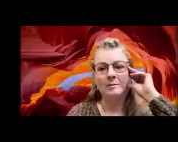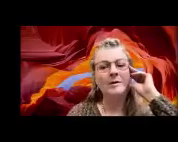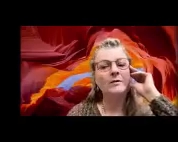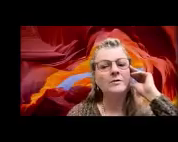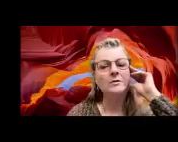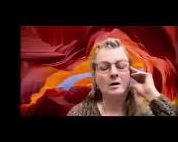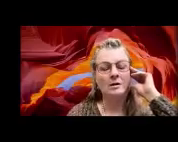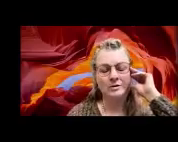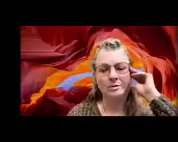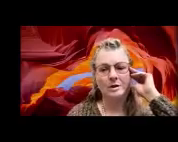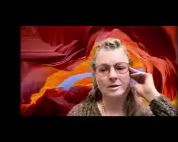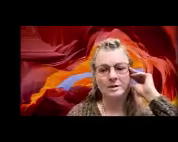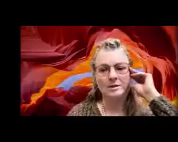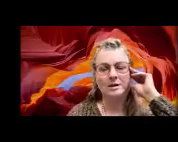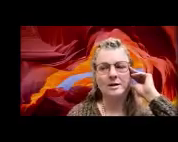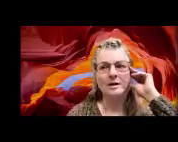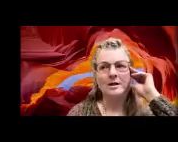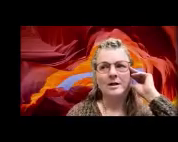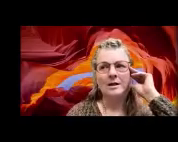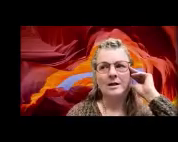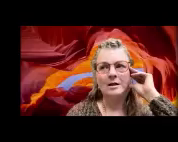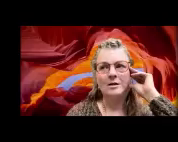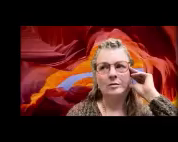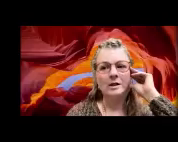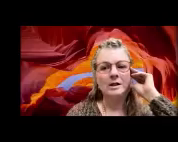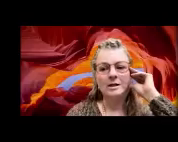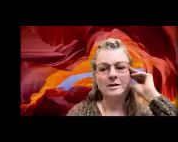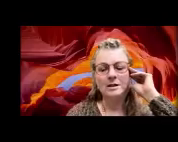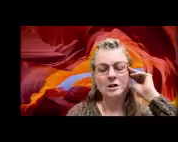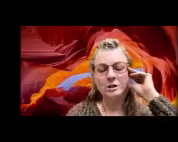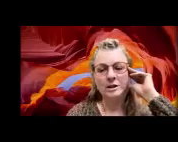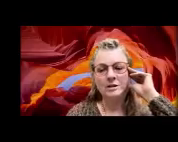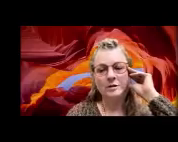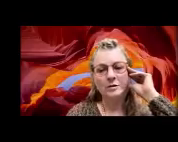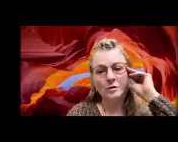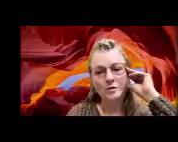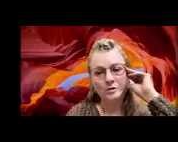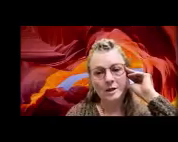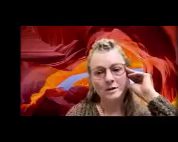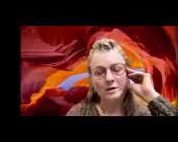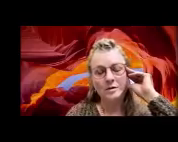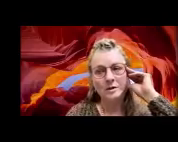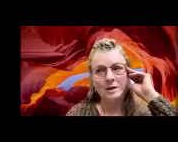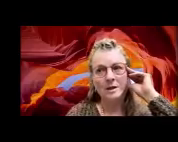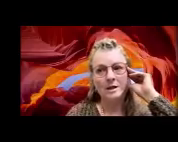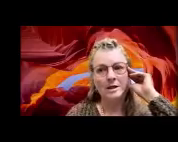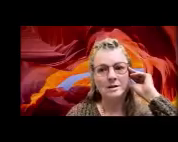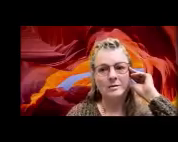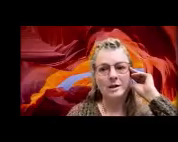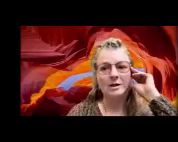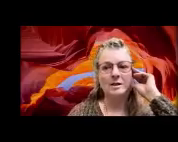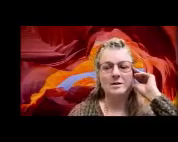mothers are also autistic, and they don't realize it initially, till their girls are diagnosed, and then, as they recognize